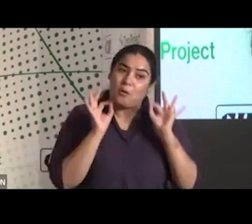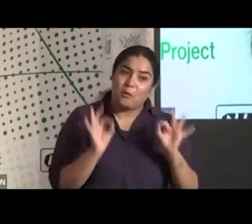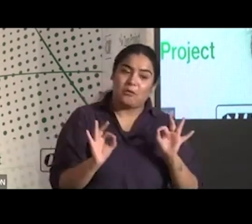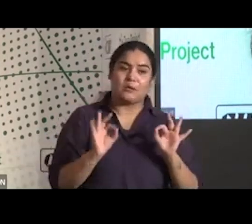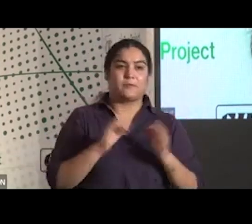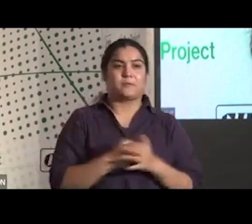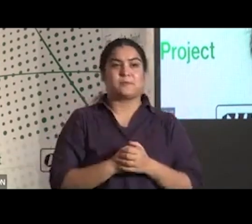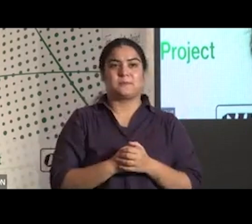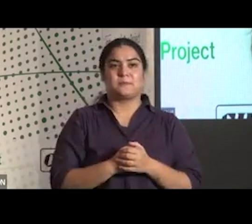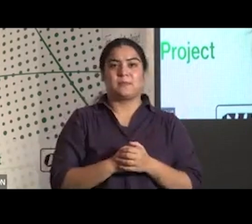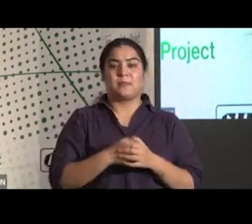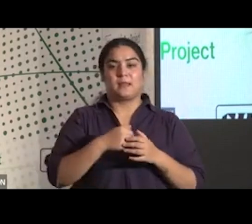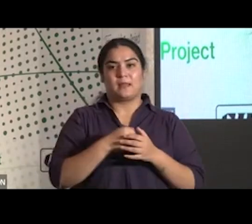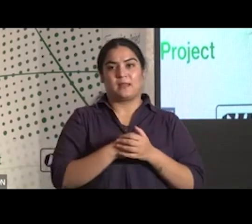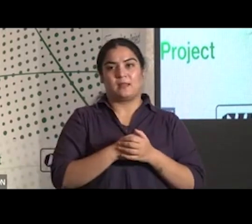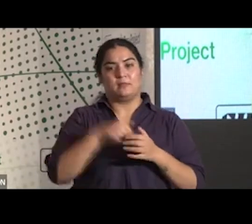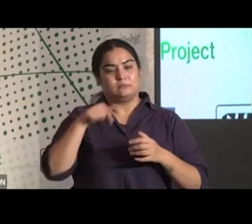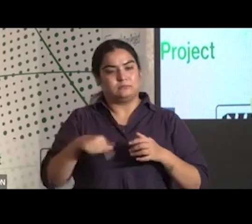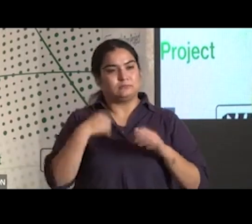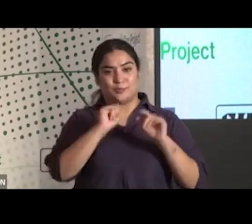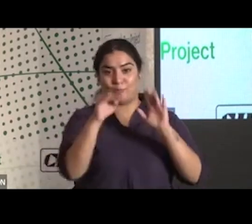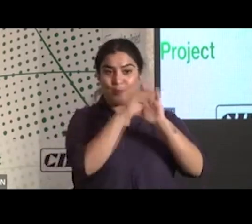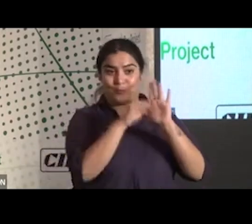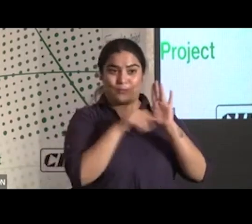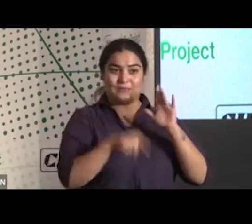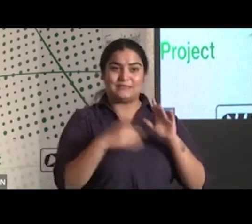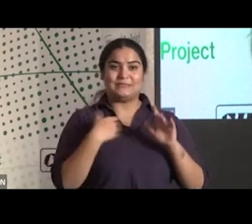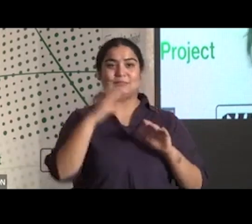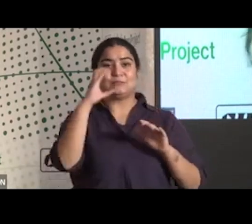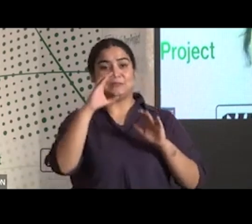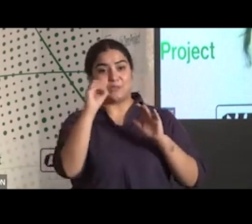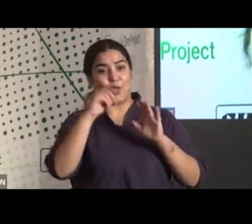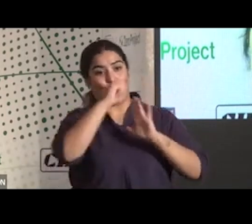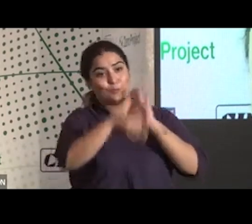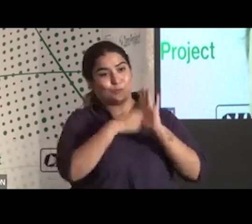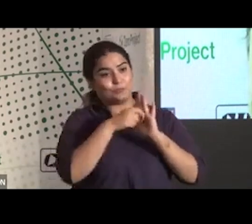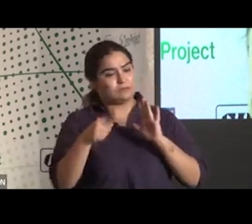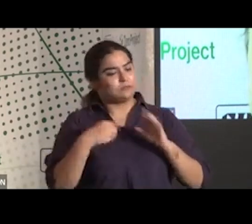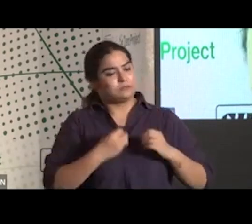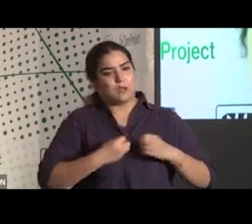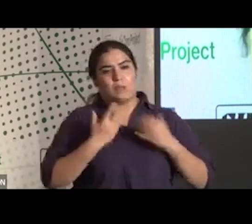It was a fantastic program by zero, CNN